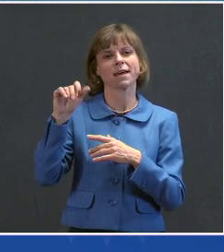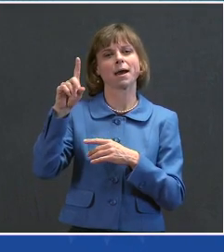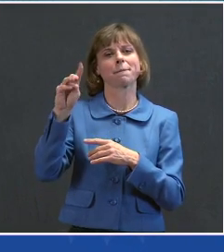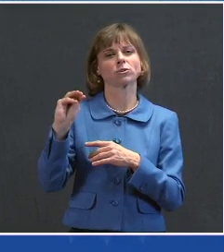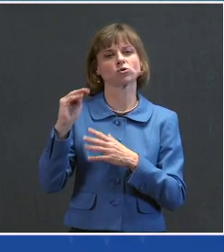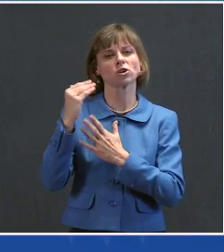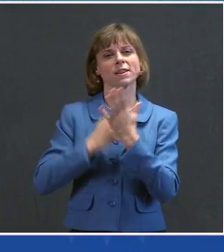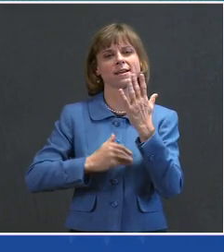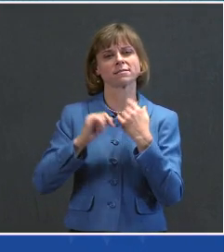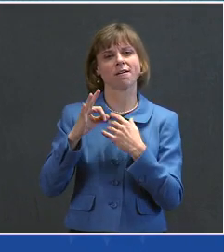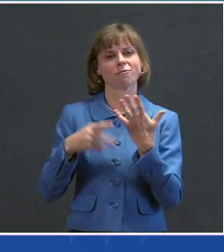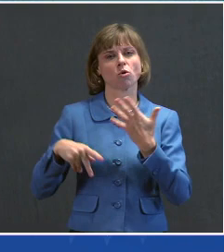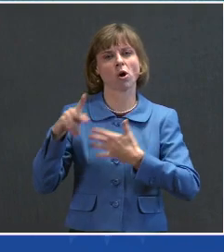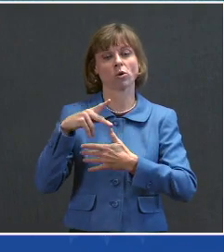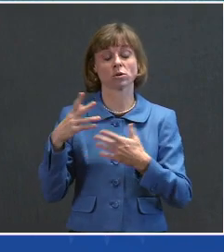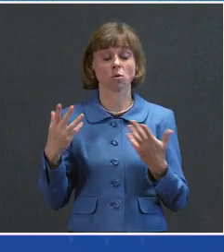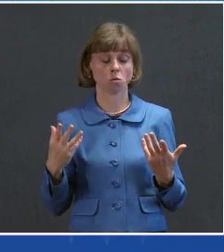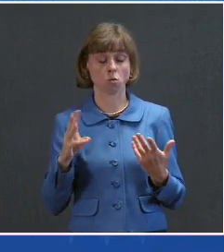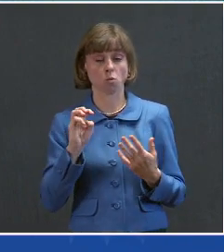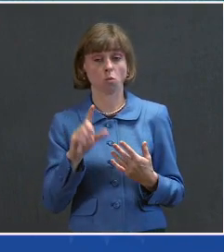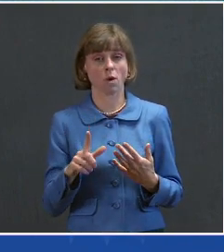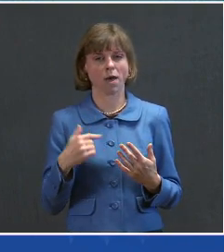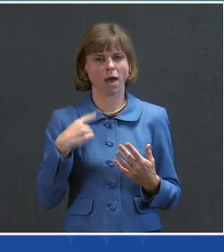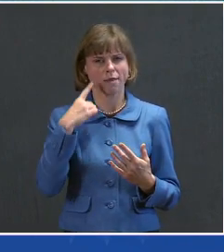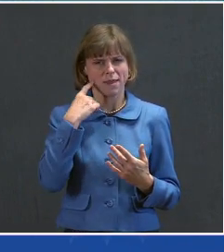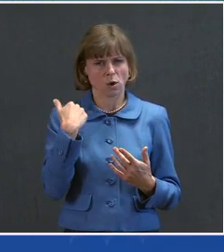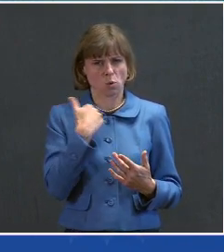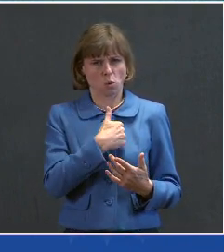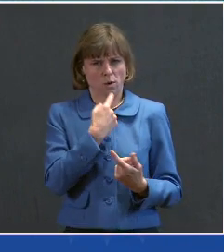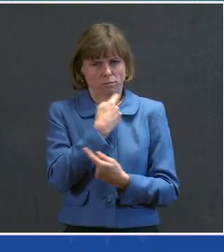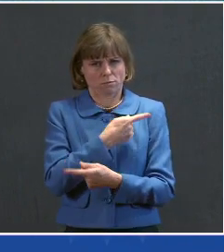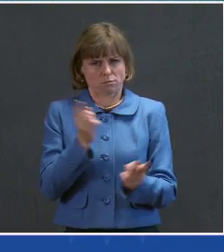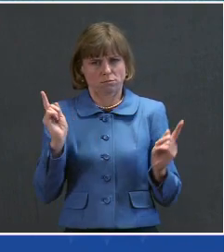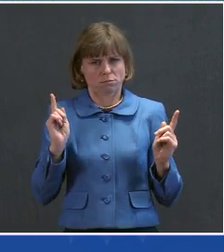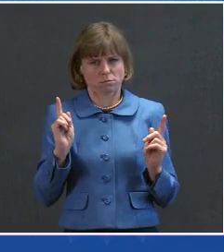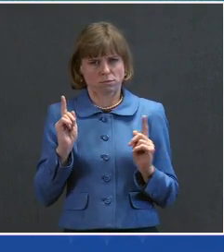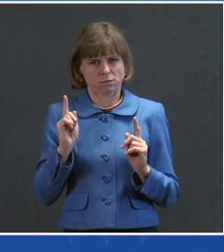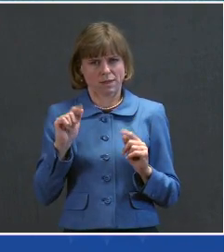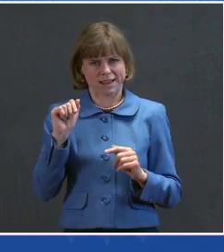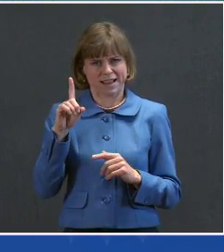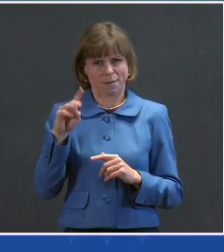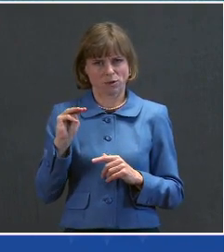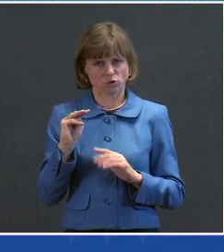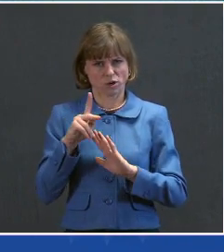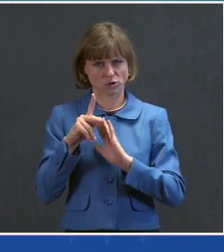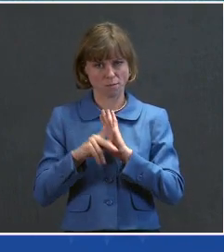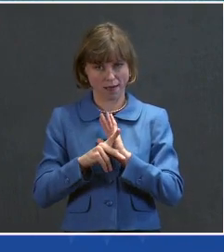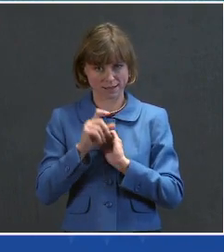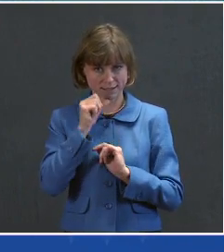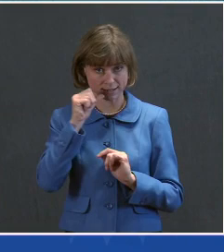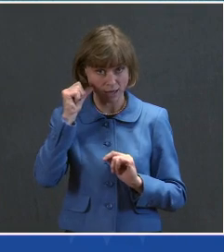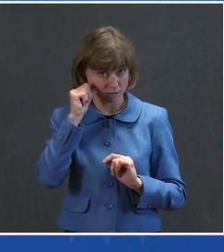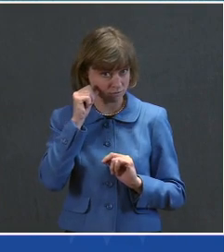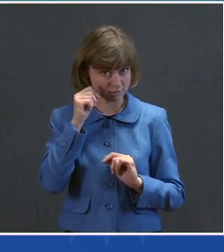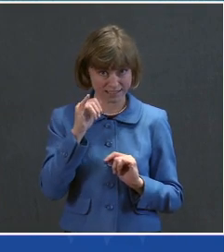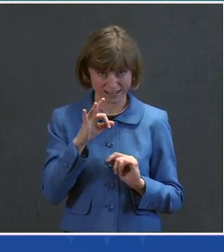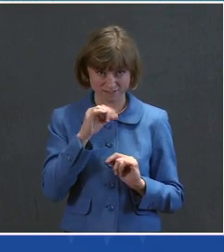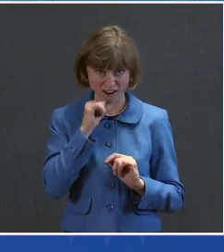Ms. Psaki: Well, it is certainly -- I believe we put out a statement of administration policy yesterday. If not, it's coming soon.